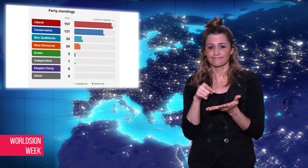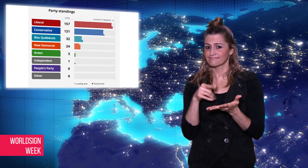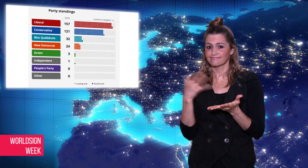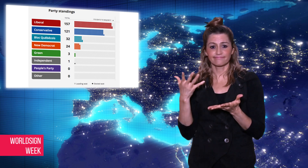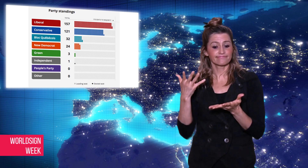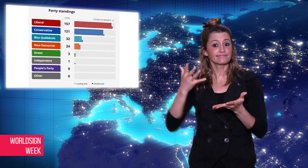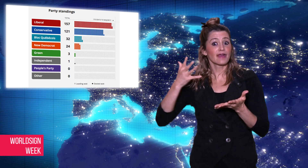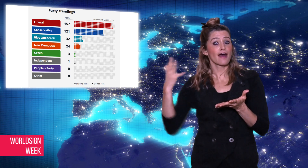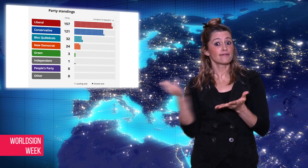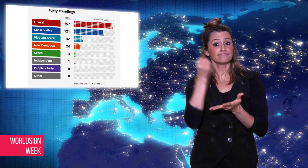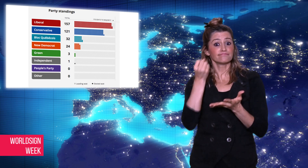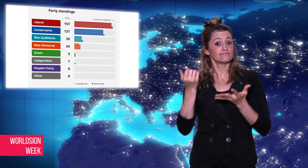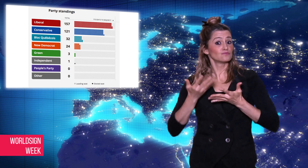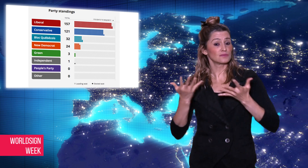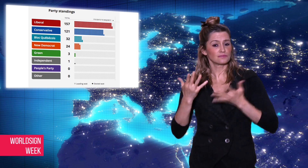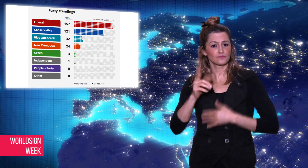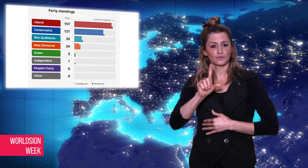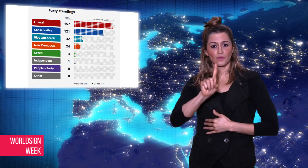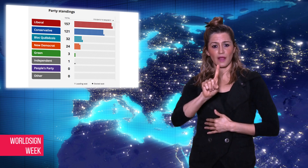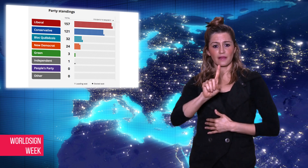What happened?